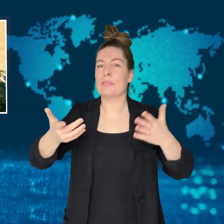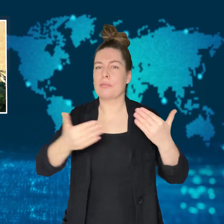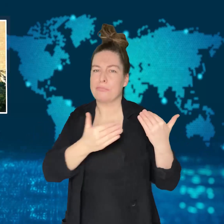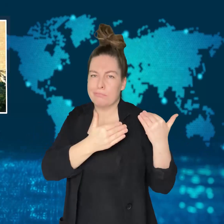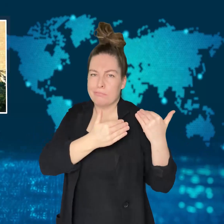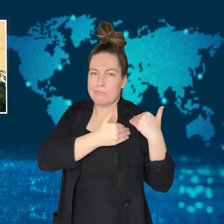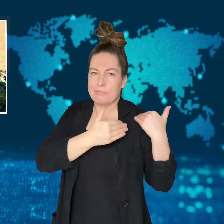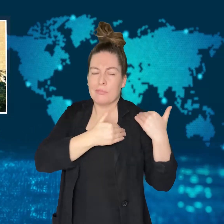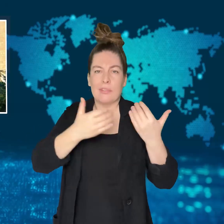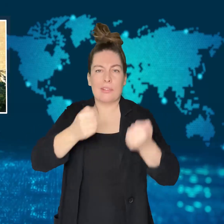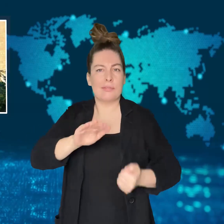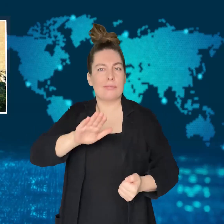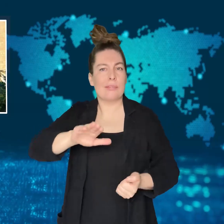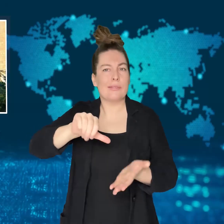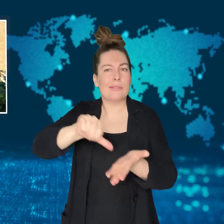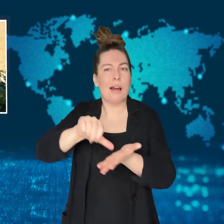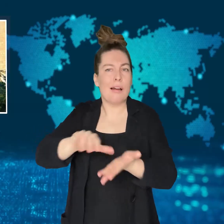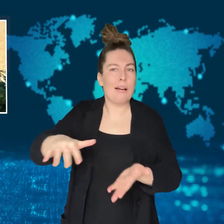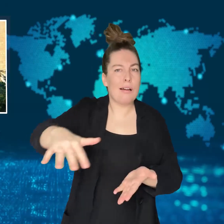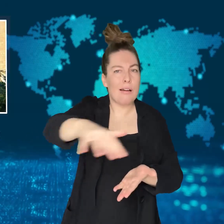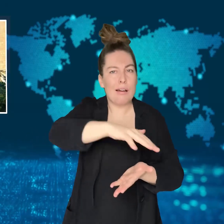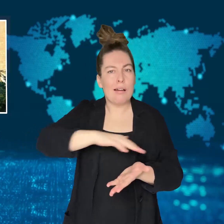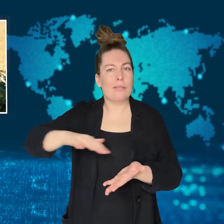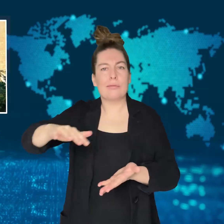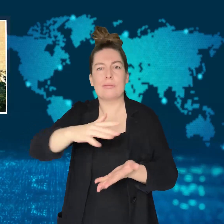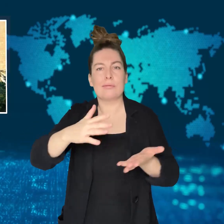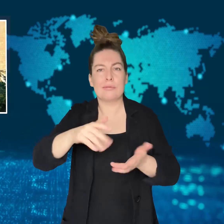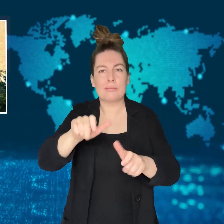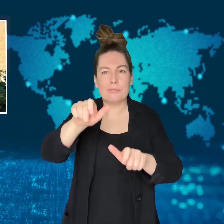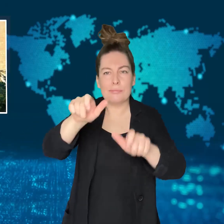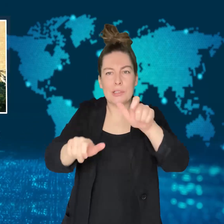Razini and Moghiseh each presided over a different branch of